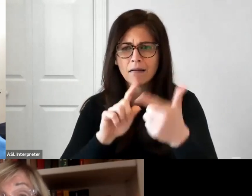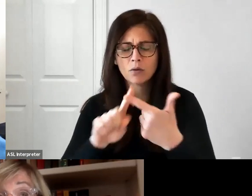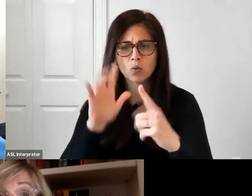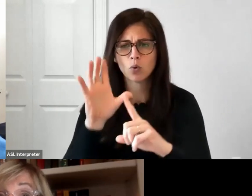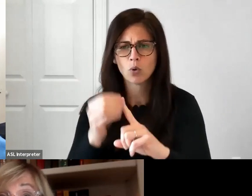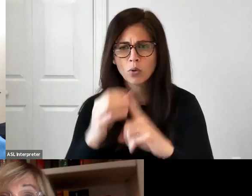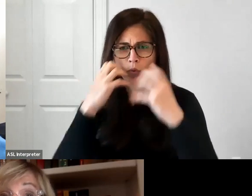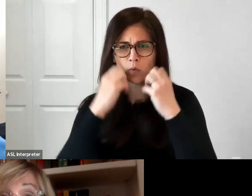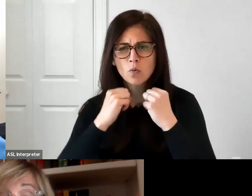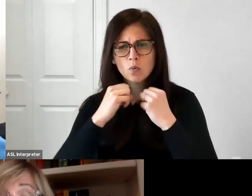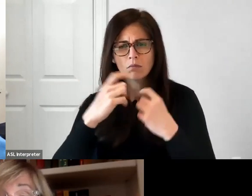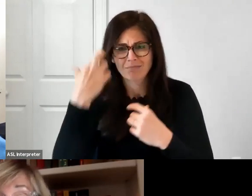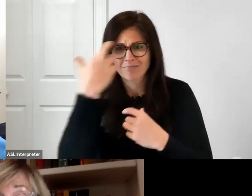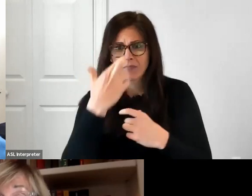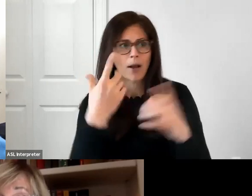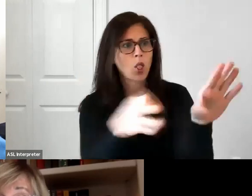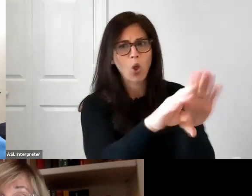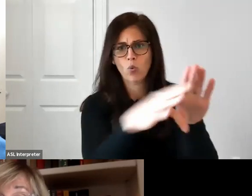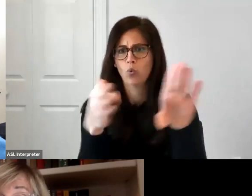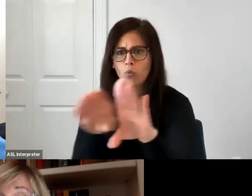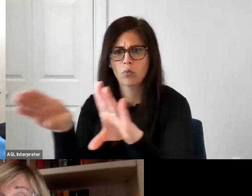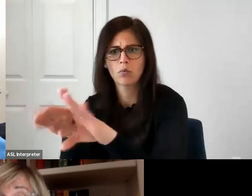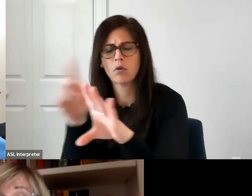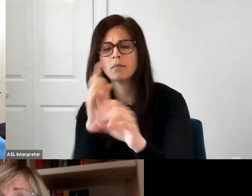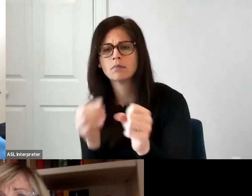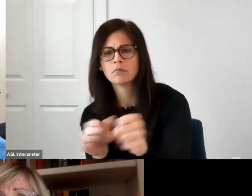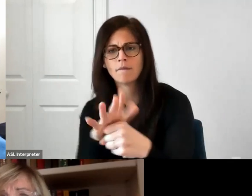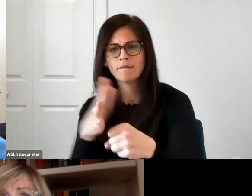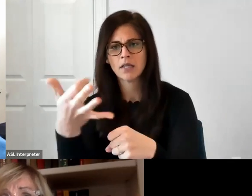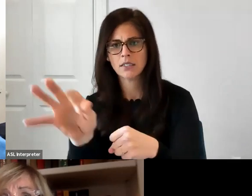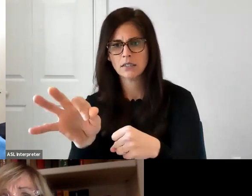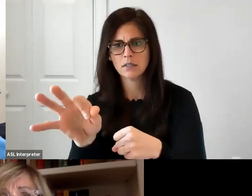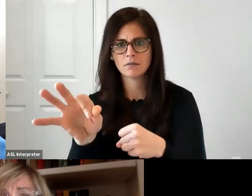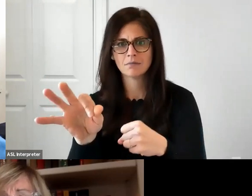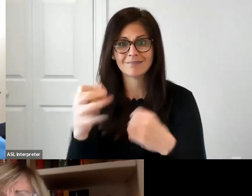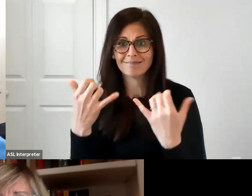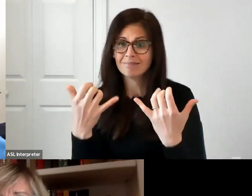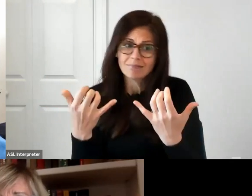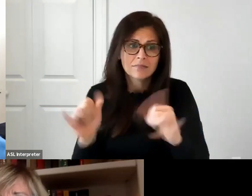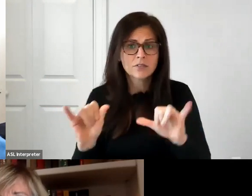because they're closed due to COVID-19, here we are celebrating access.